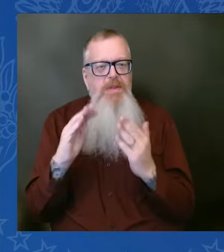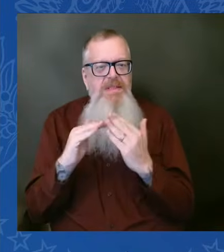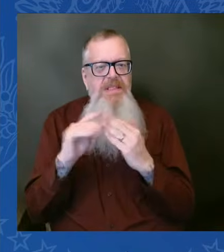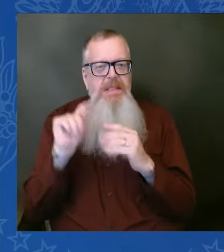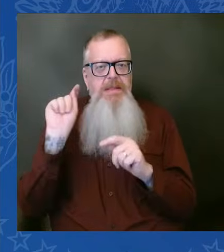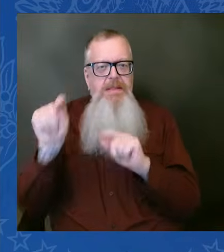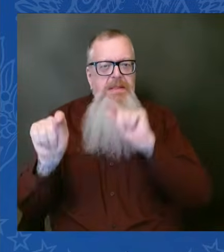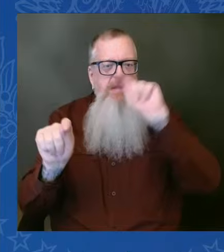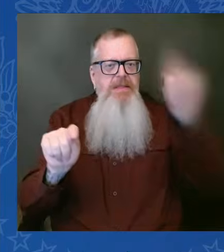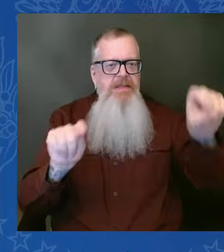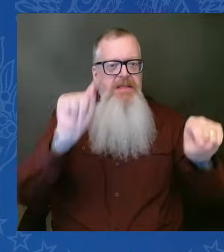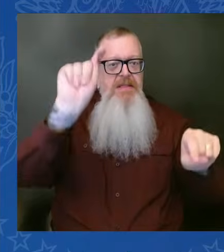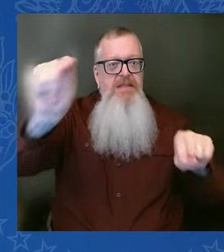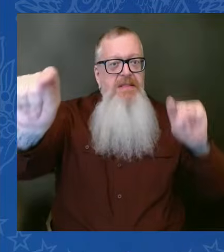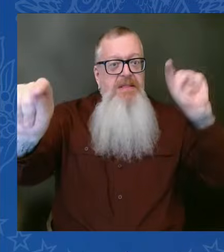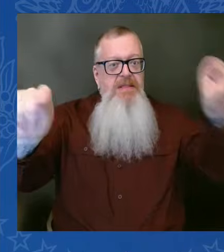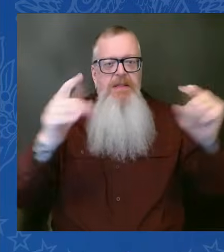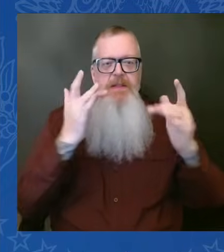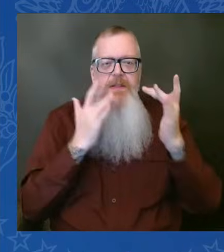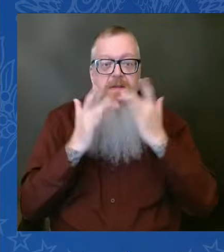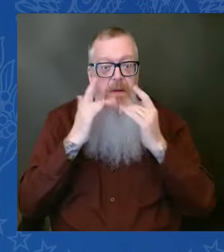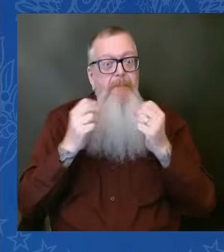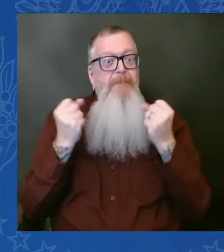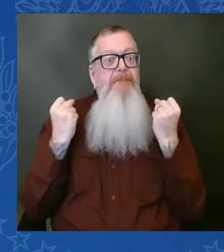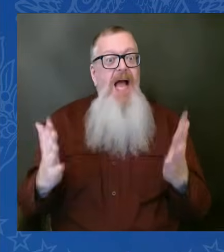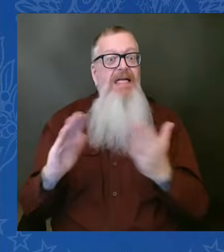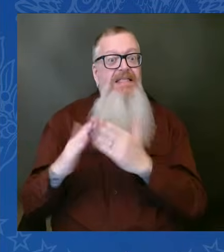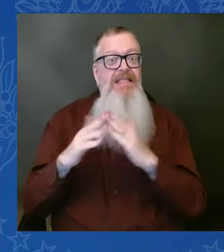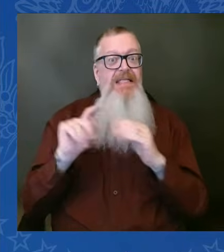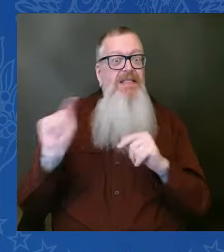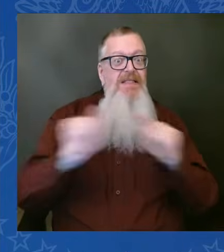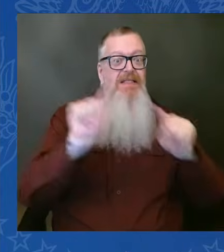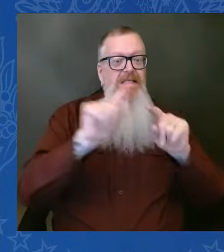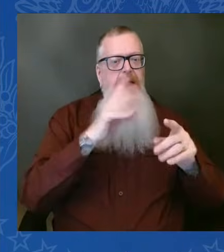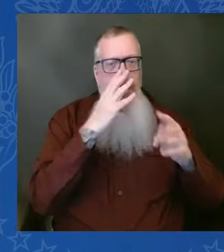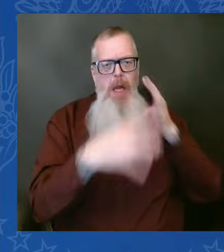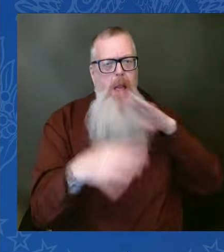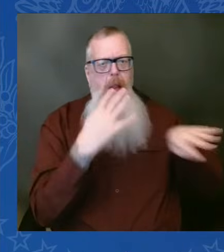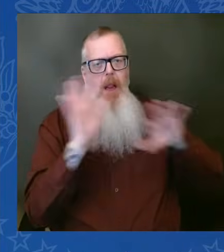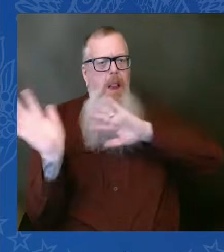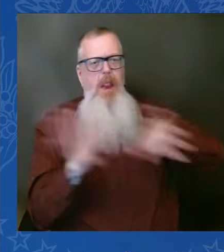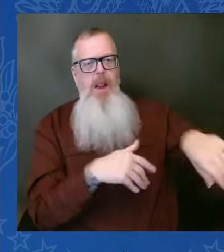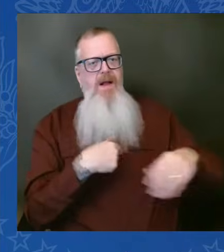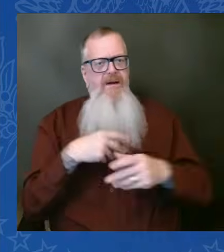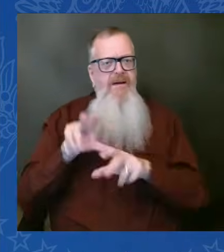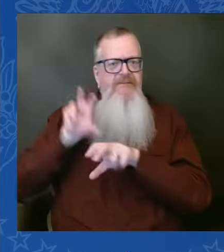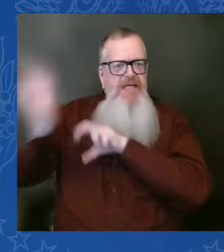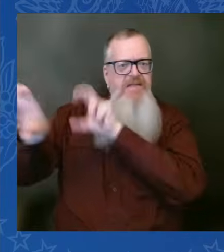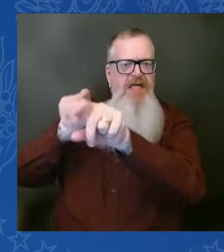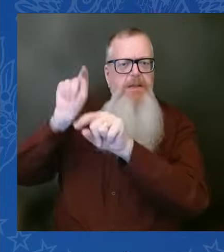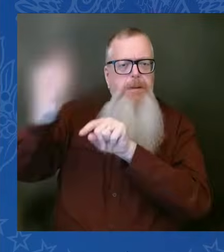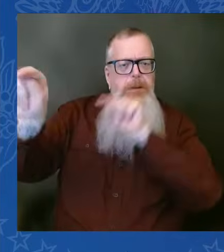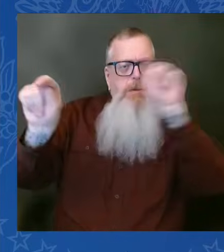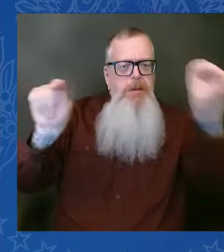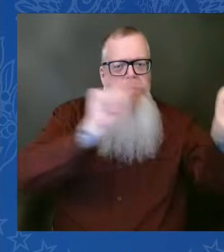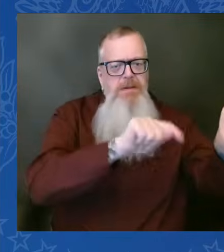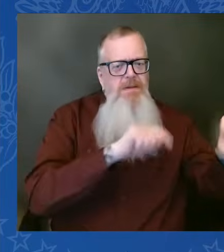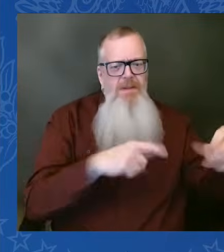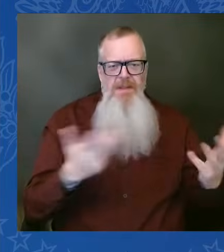bolstering their manufacturing investment and jobs instead of the economy. Even before the pandemic, this economic agenda was clearly failing.